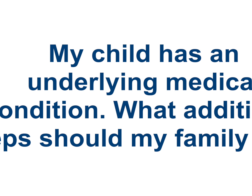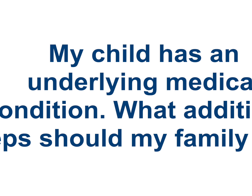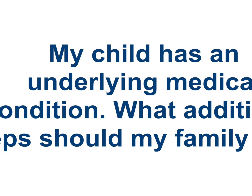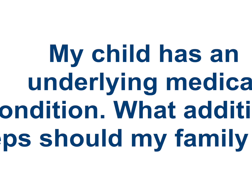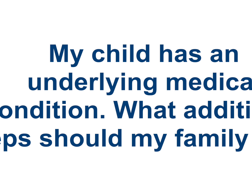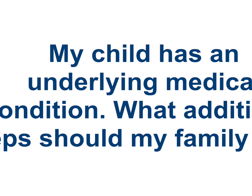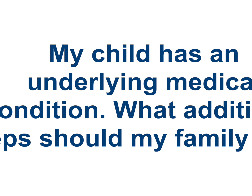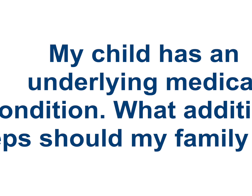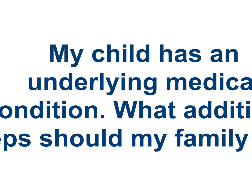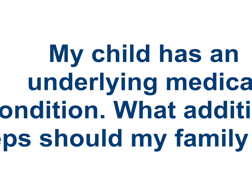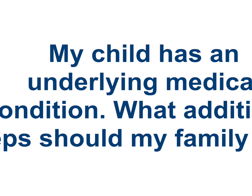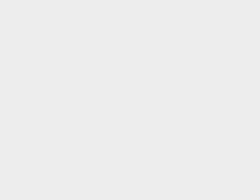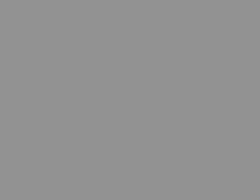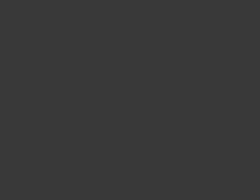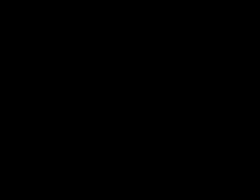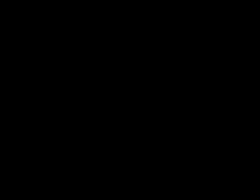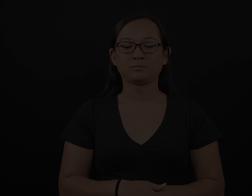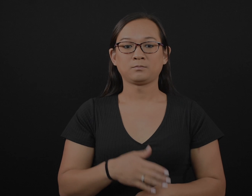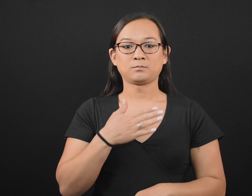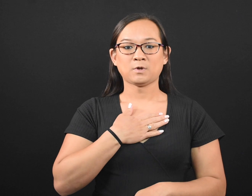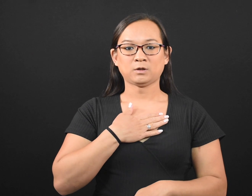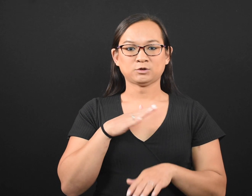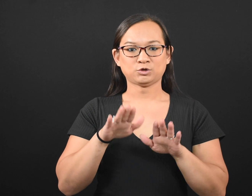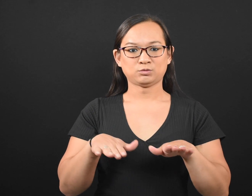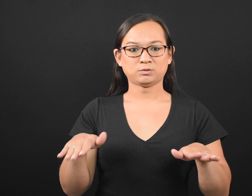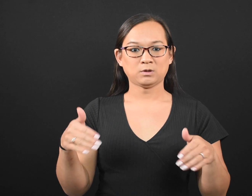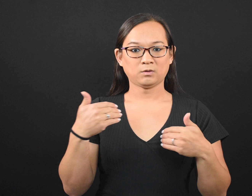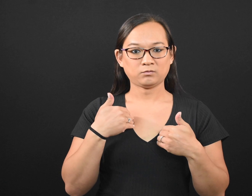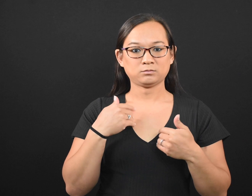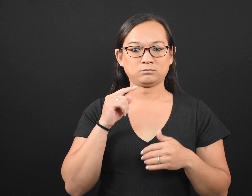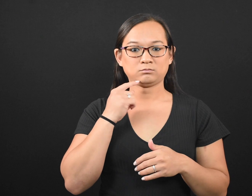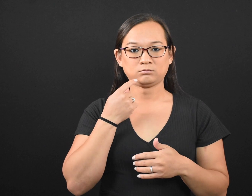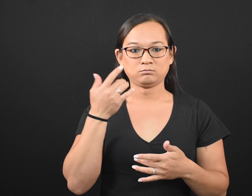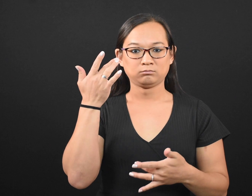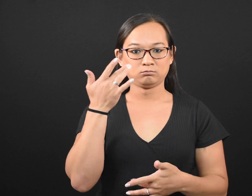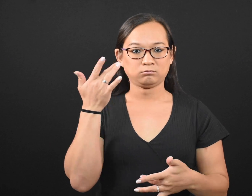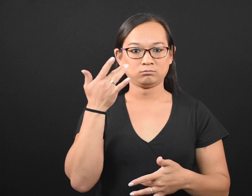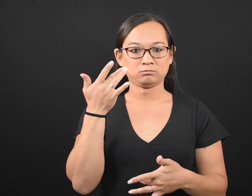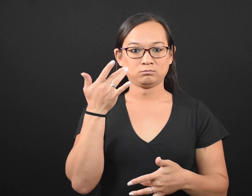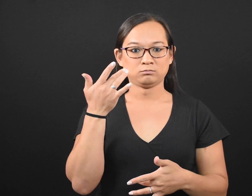people at increased risk of severe illness. ● My child has an underlying medical condition.